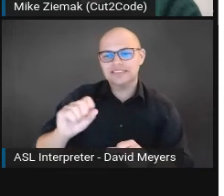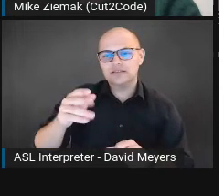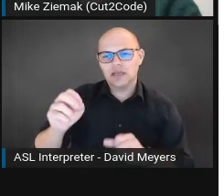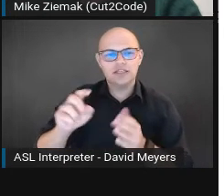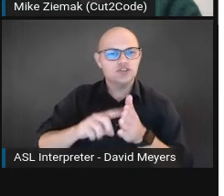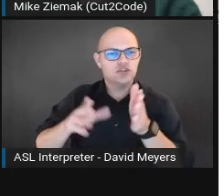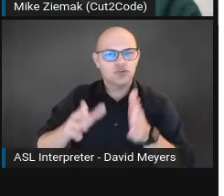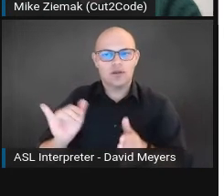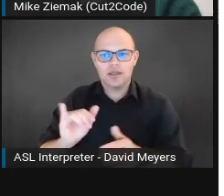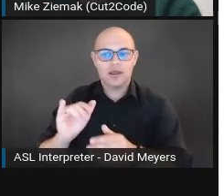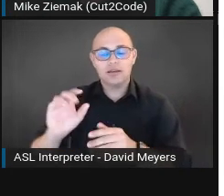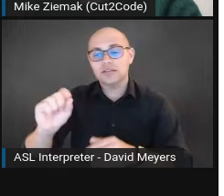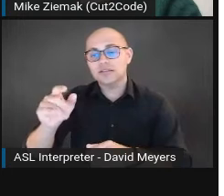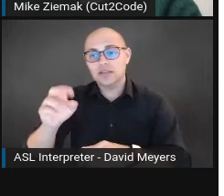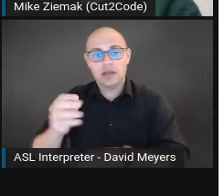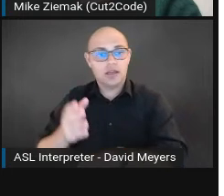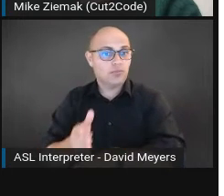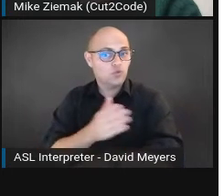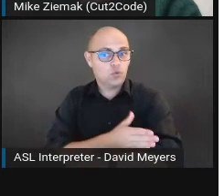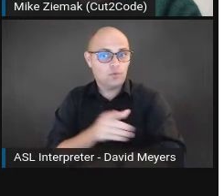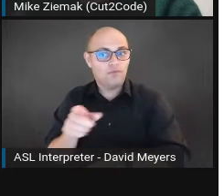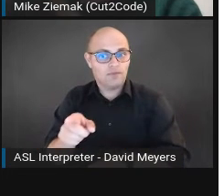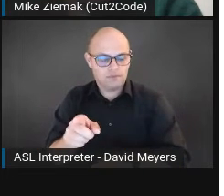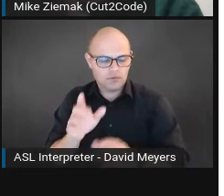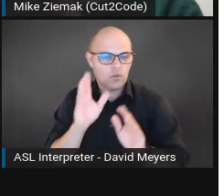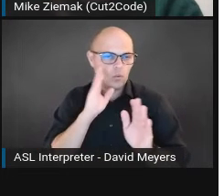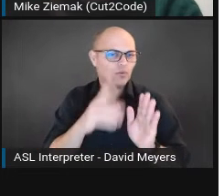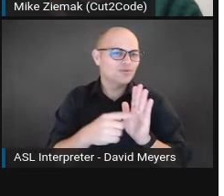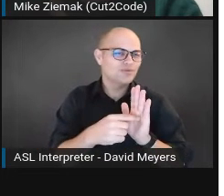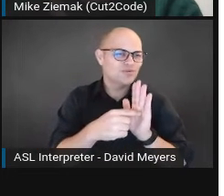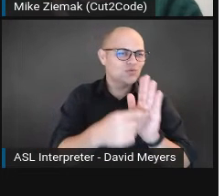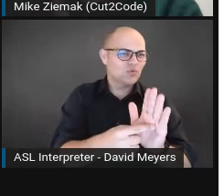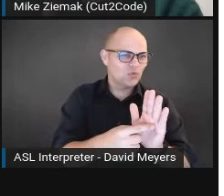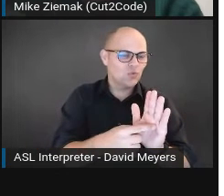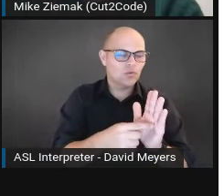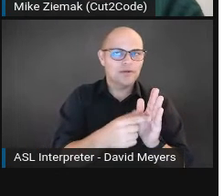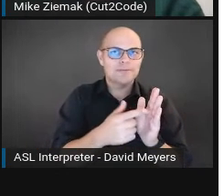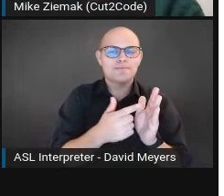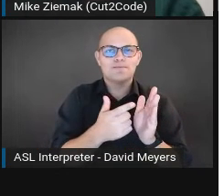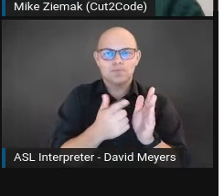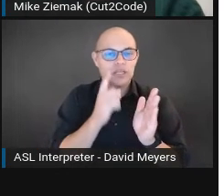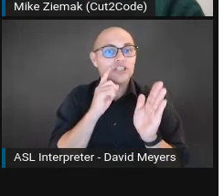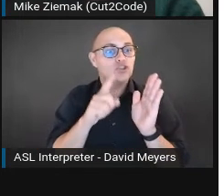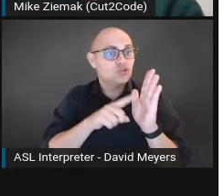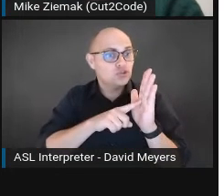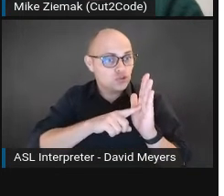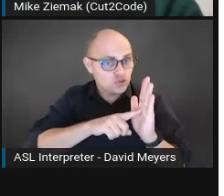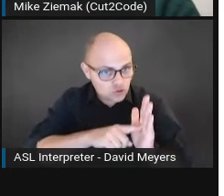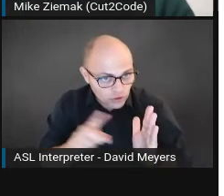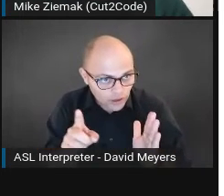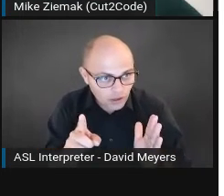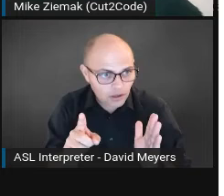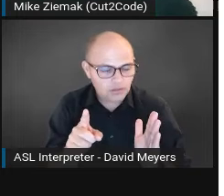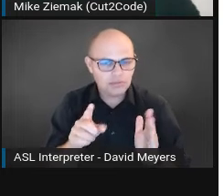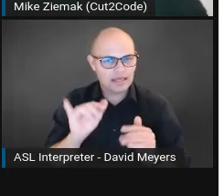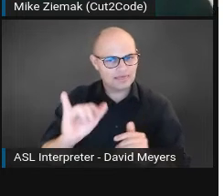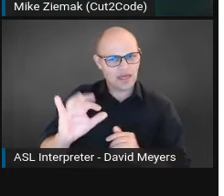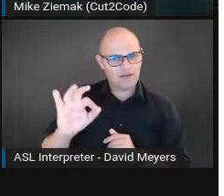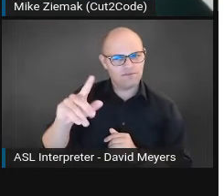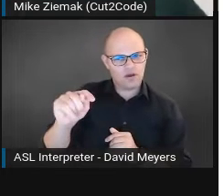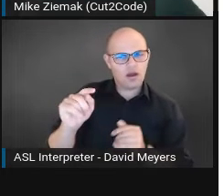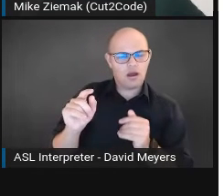you can check what font families are recommended